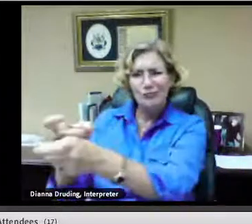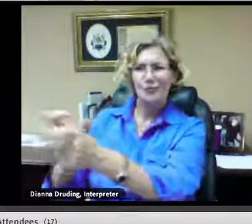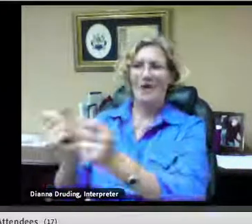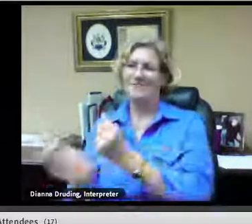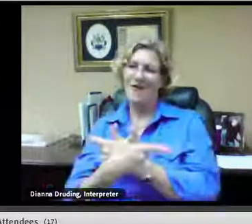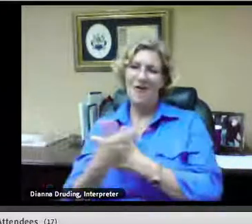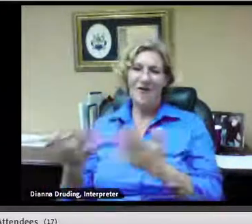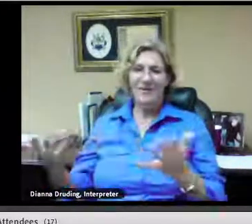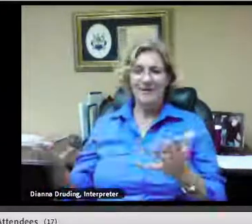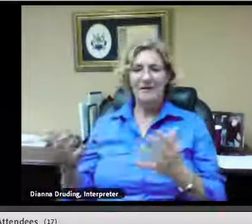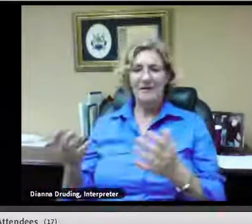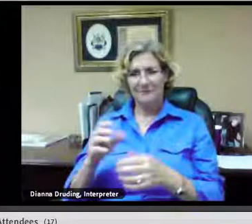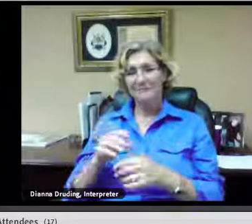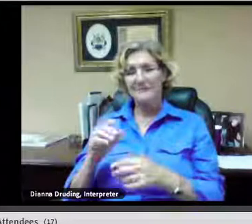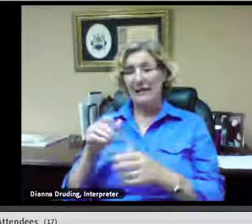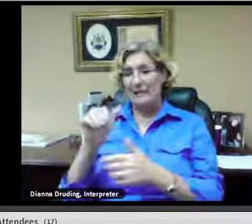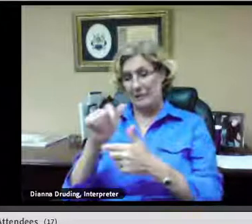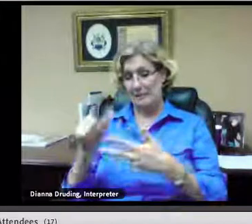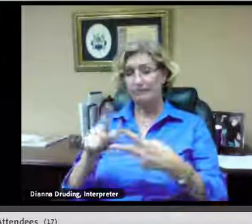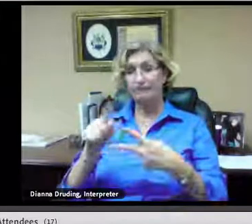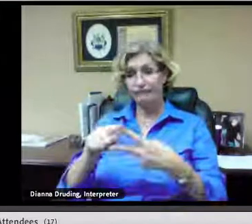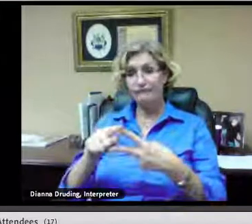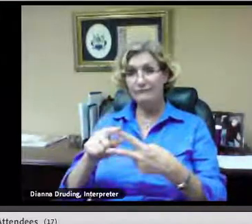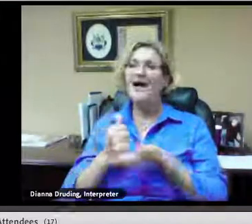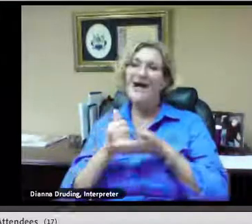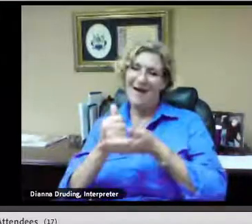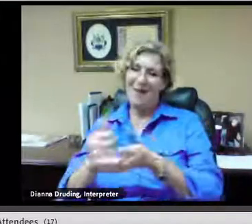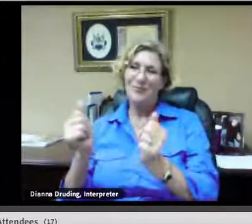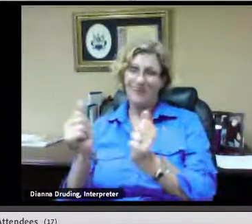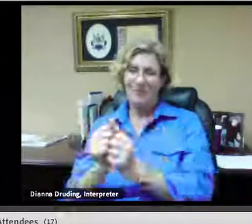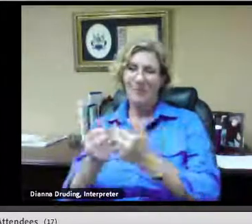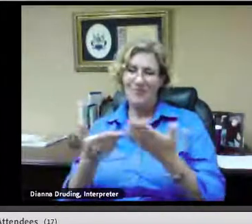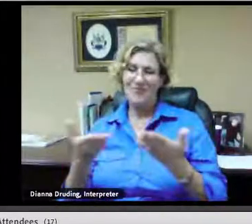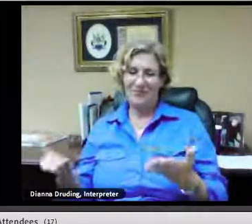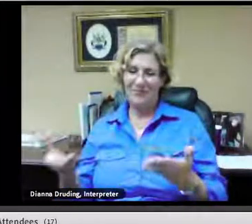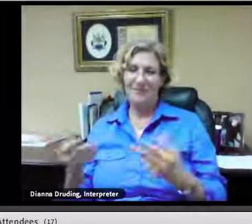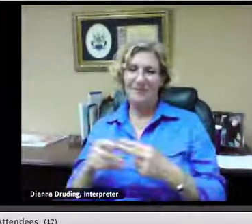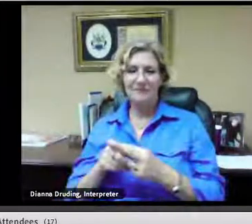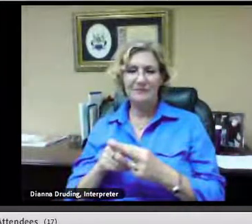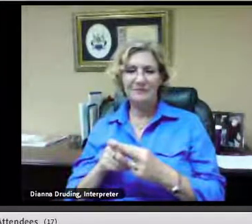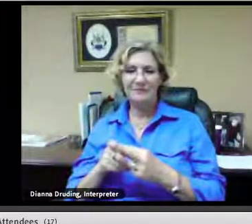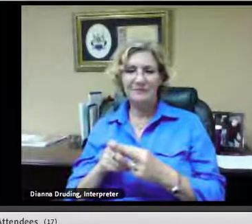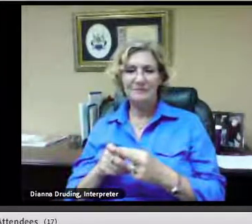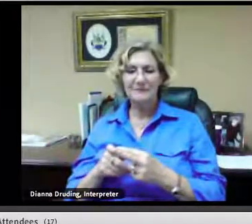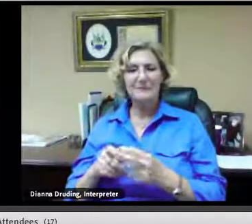But it was heart-wrenching in that respect because, you know, Andre,